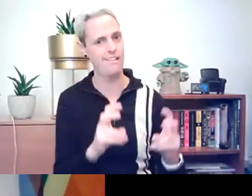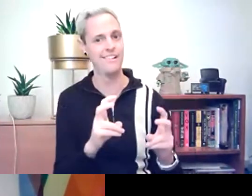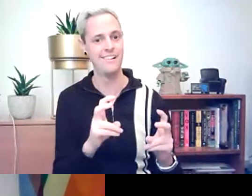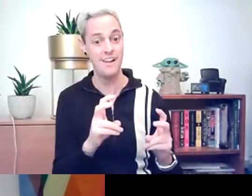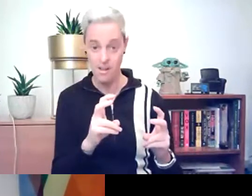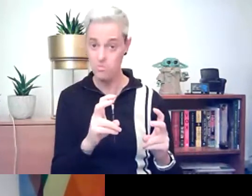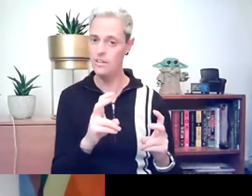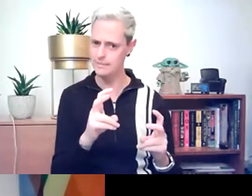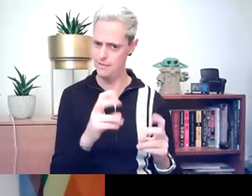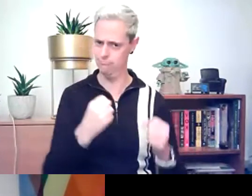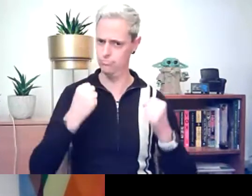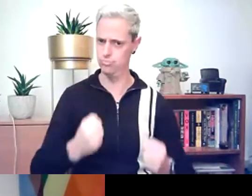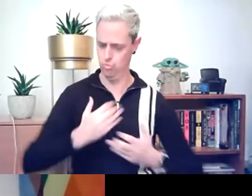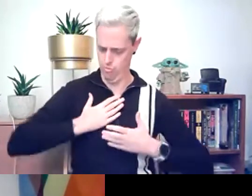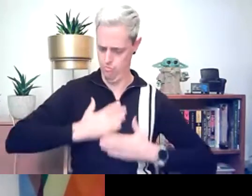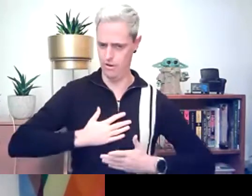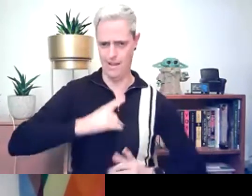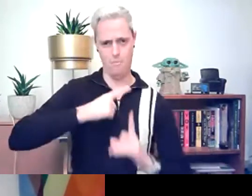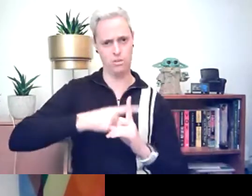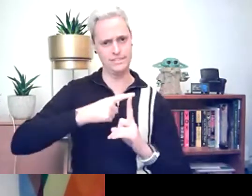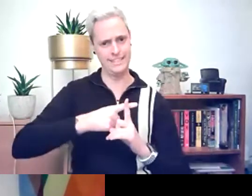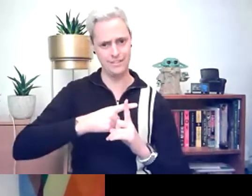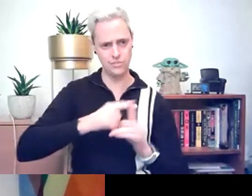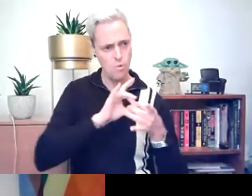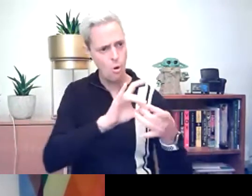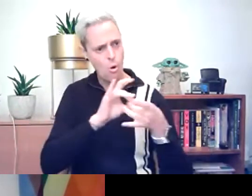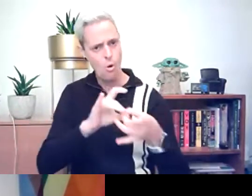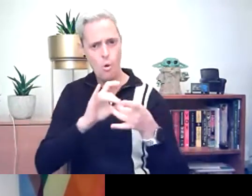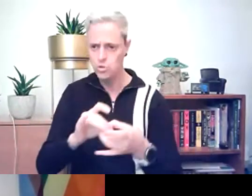as far as I'm aware they are looking at restarting them.